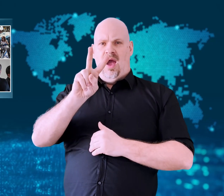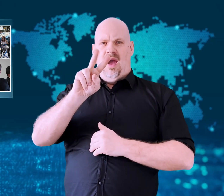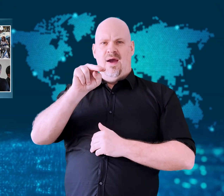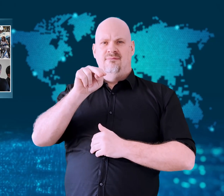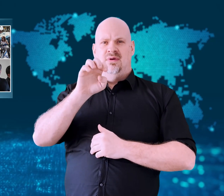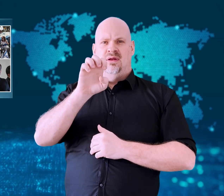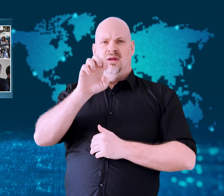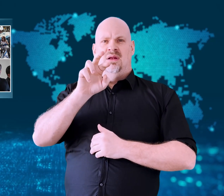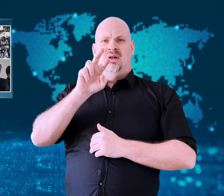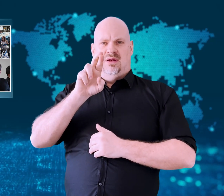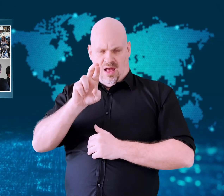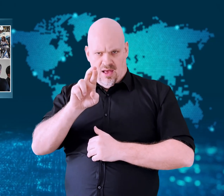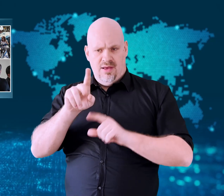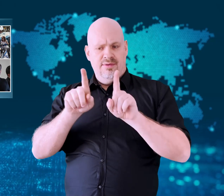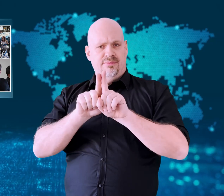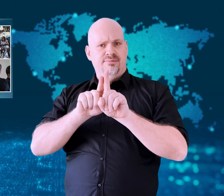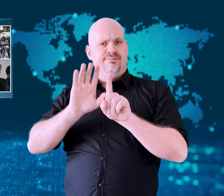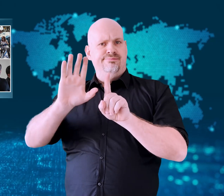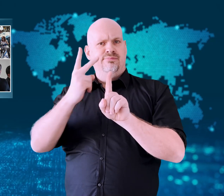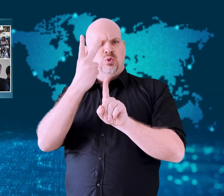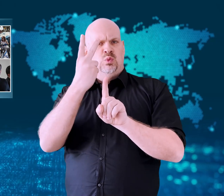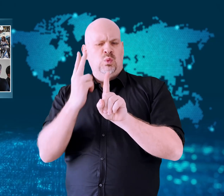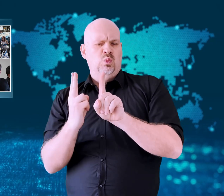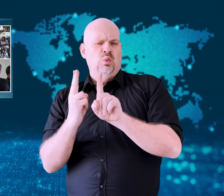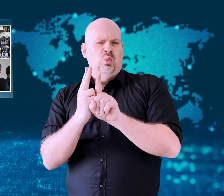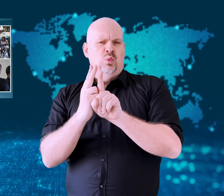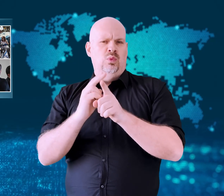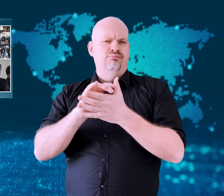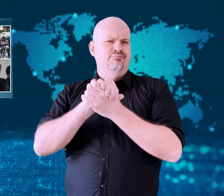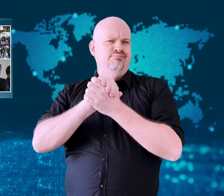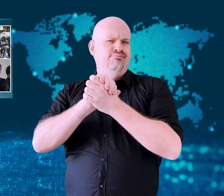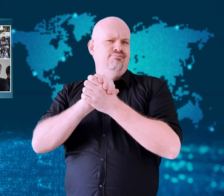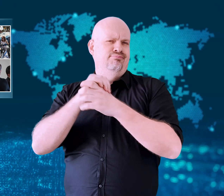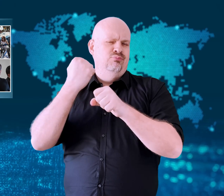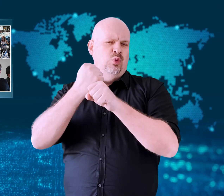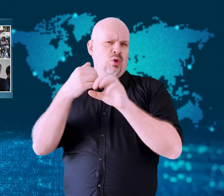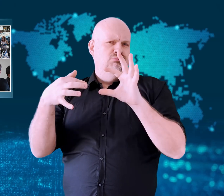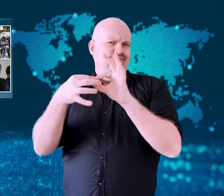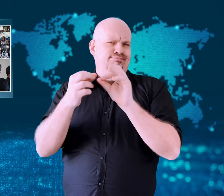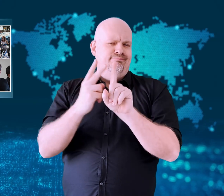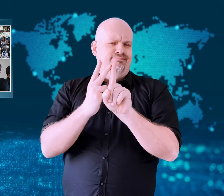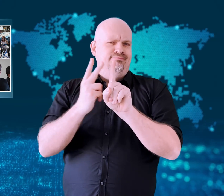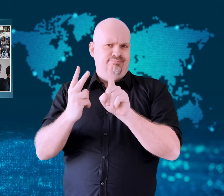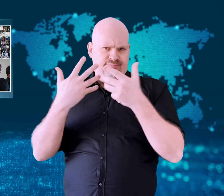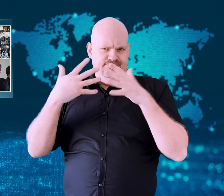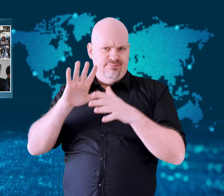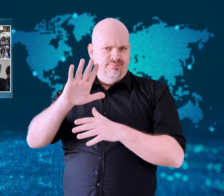Benjamin Netanyahu’s son, Avner Netanyahu.